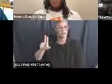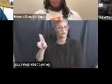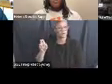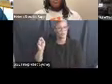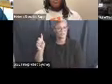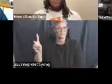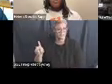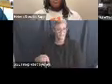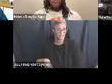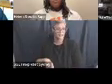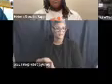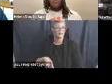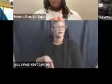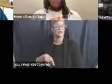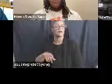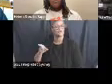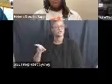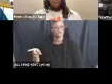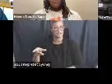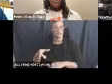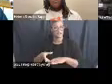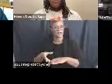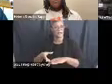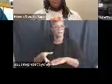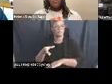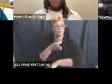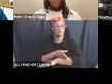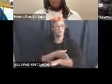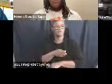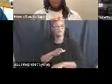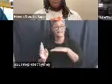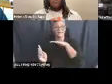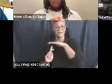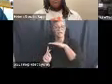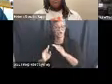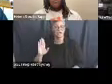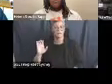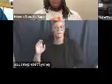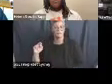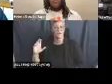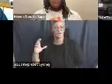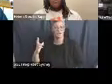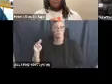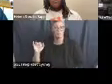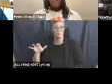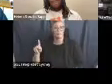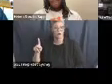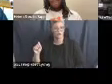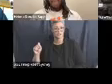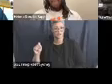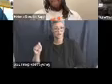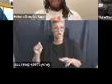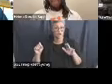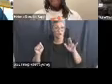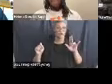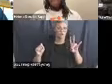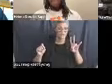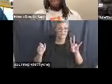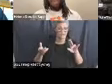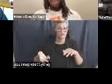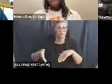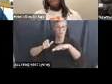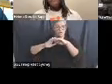benchmarks, she improved from 37% to 55% within 3 years. It's a lot of information. We just want to